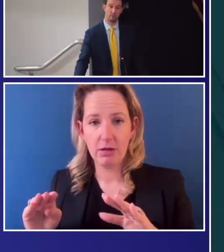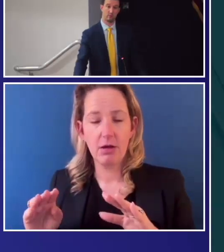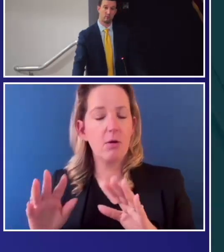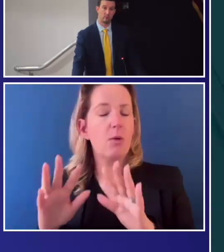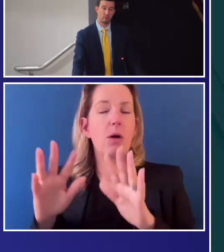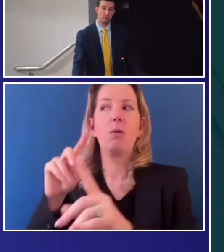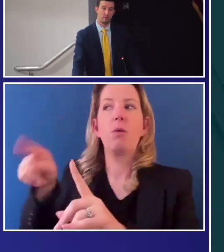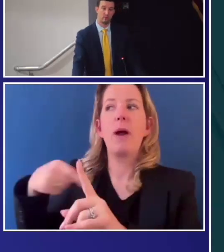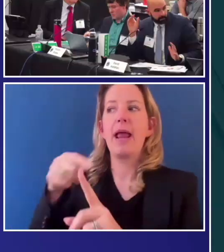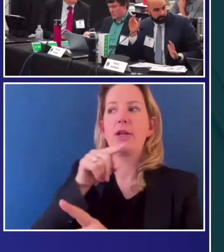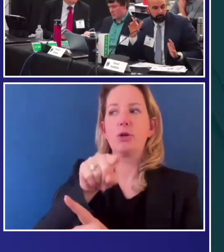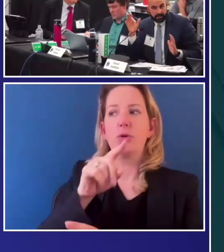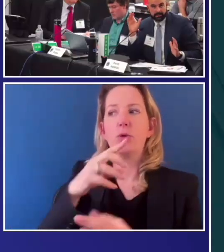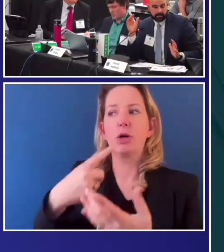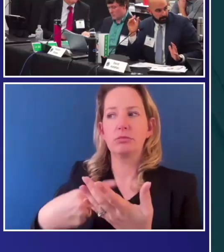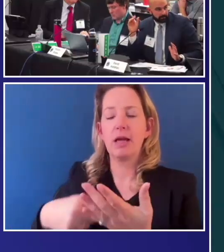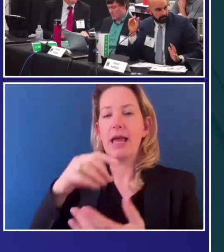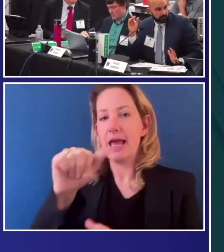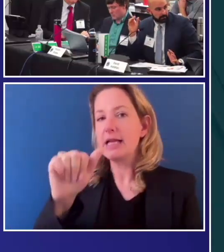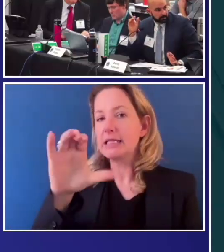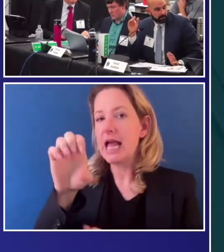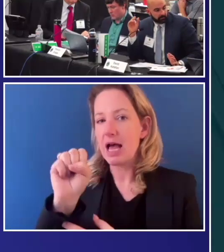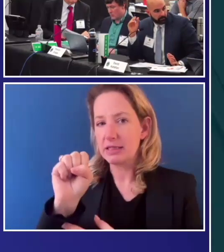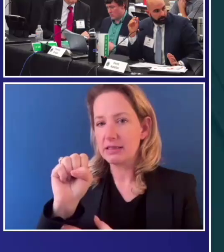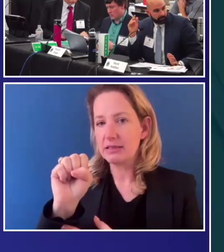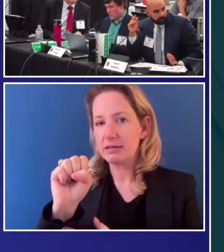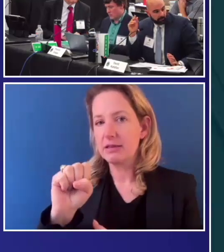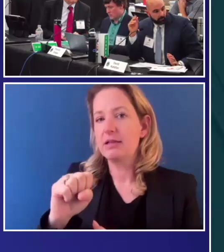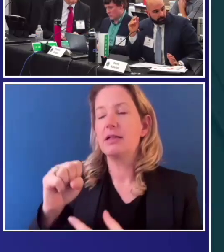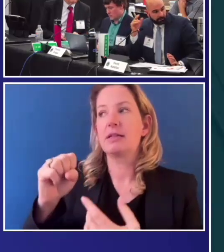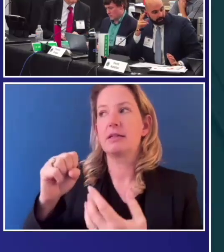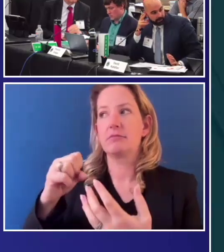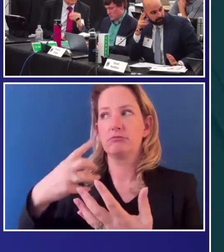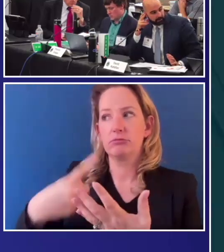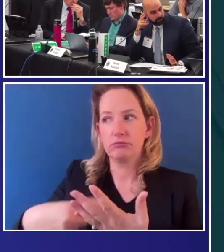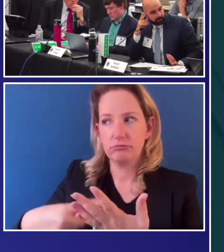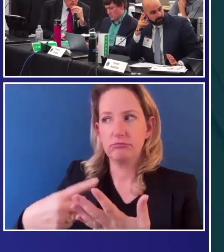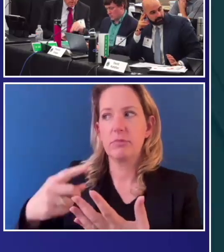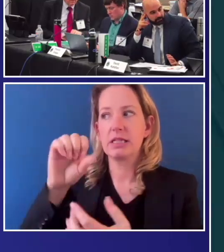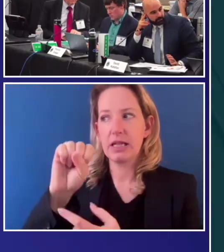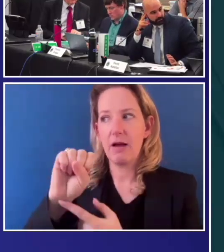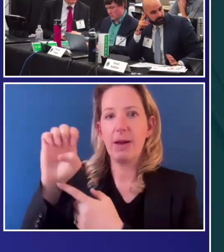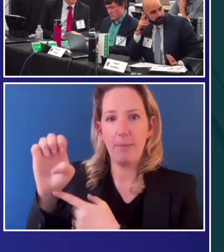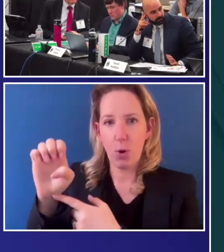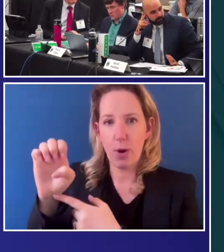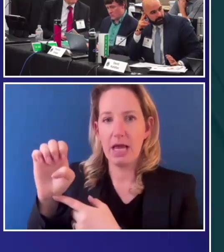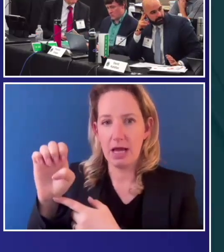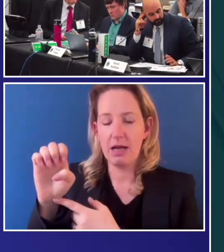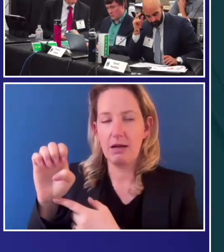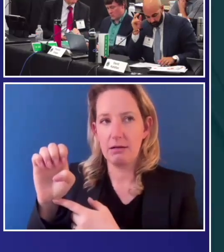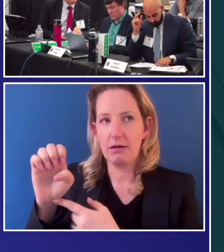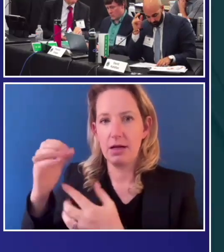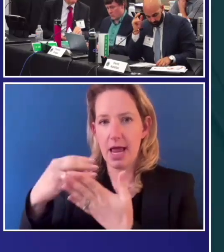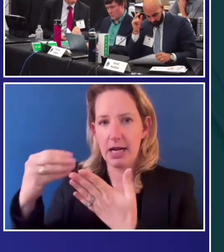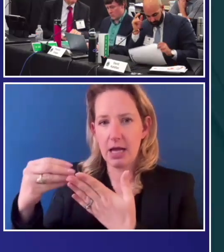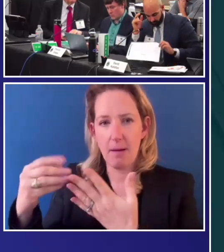self-employment, when ACS is pulling self-employment income, what are they considering? Andrea, could you click forward to the next